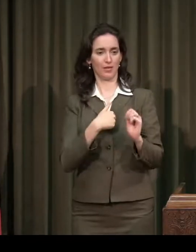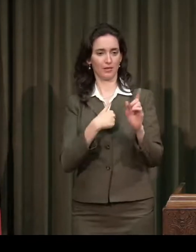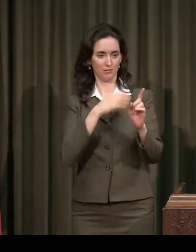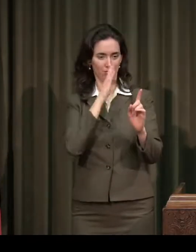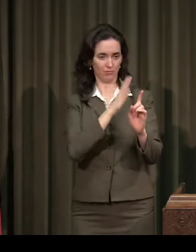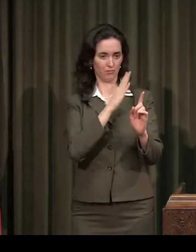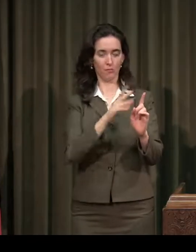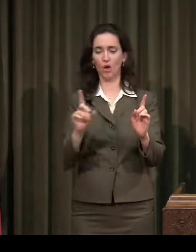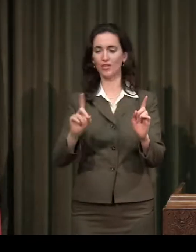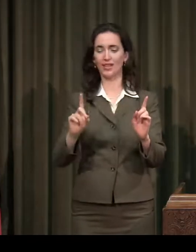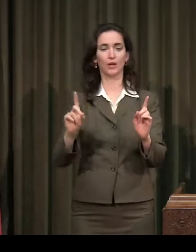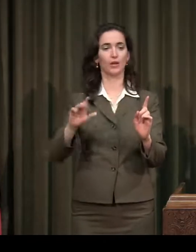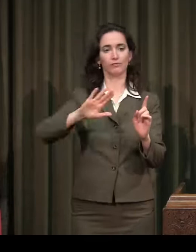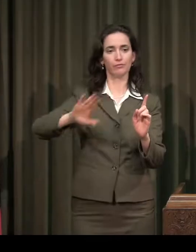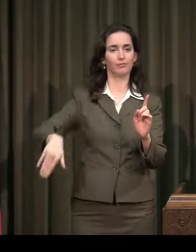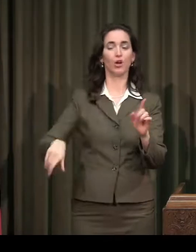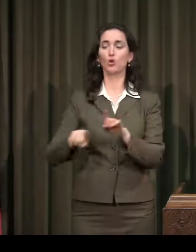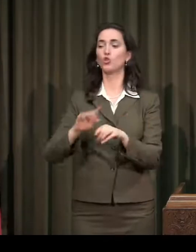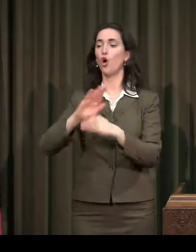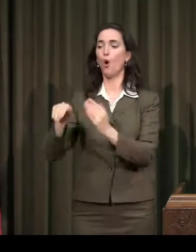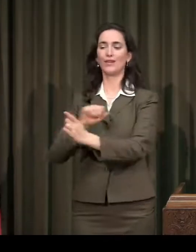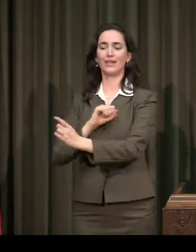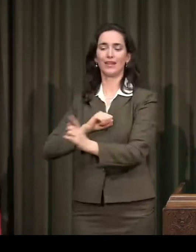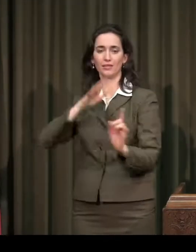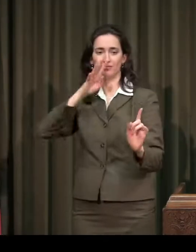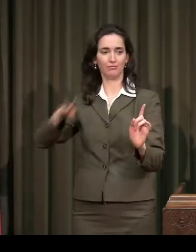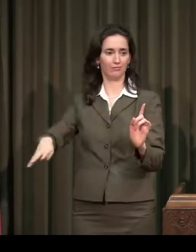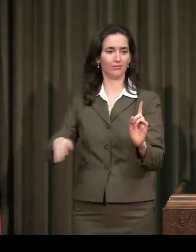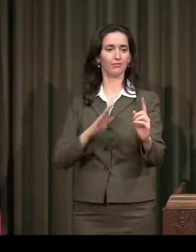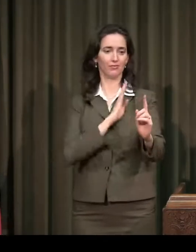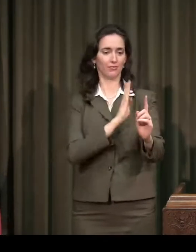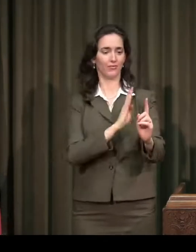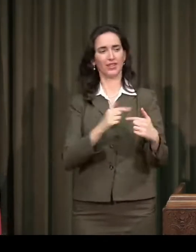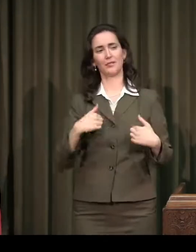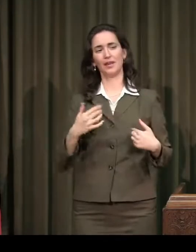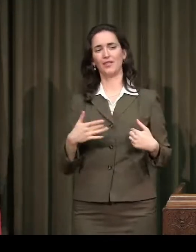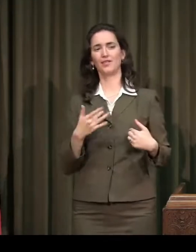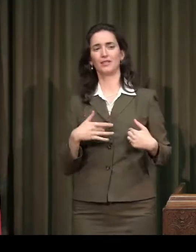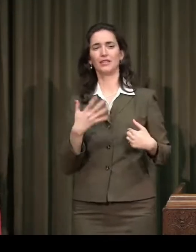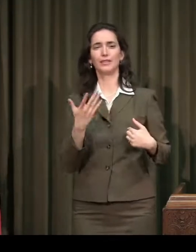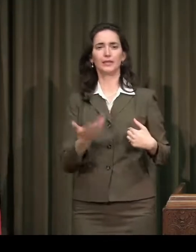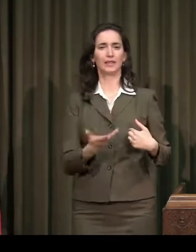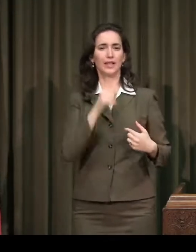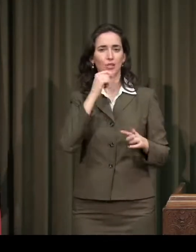the entire Senate and it didn't seem to me that that was a appropriate way to go